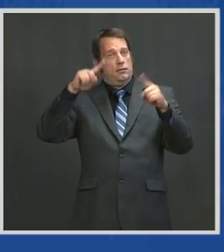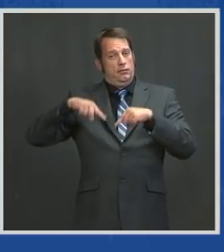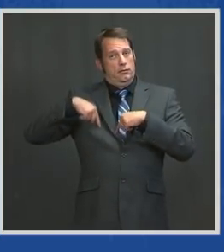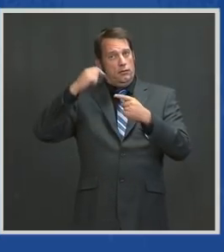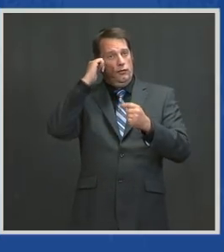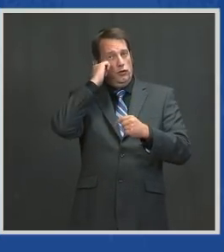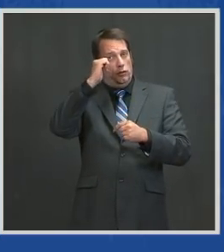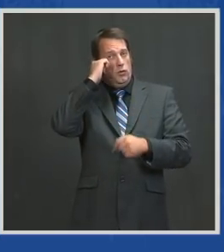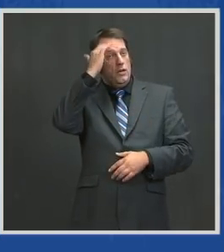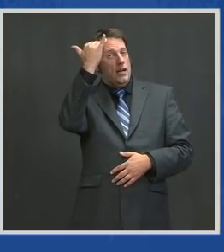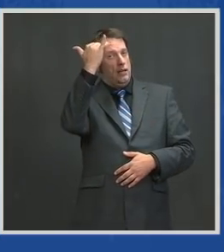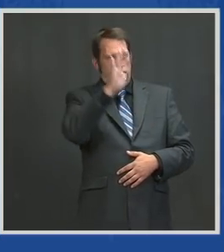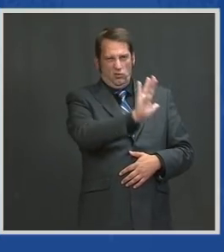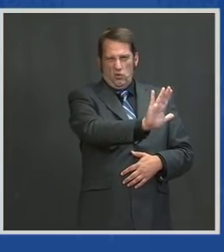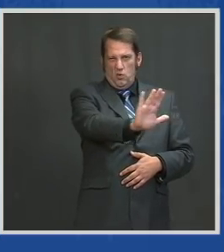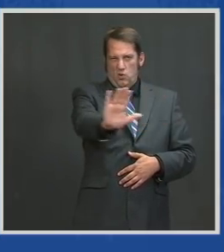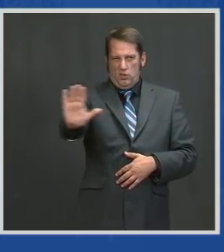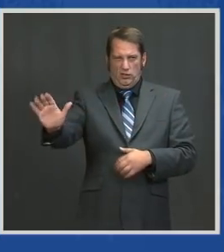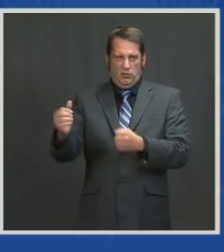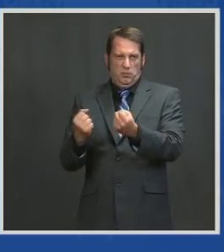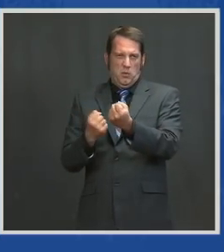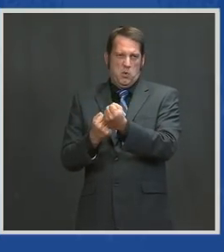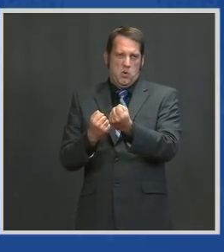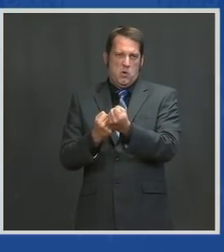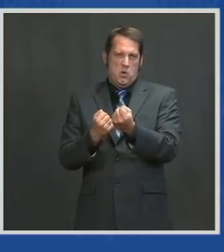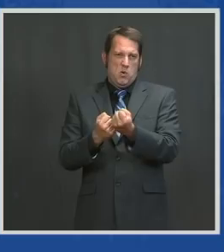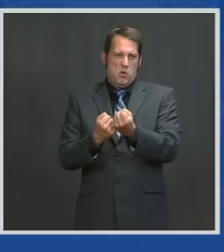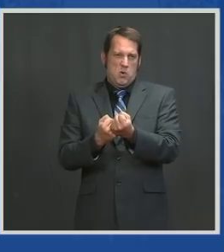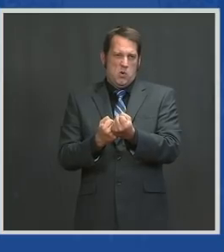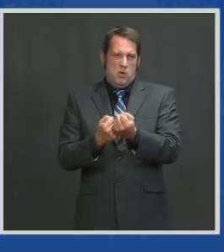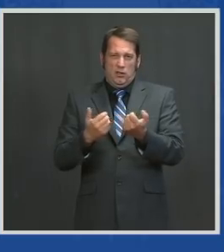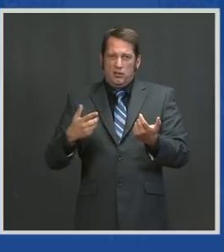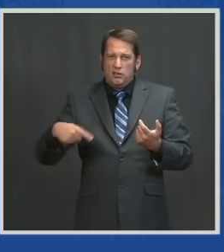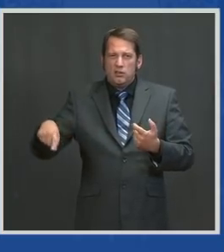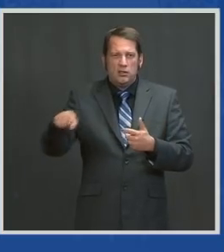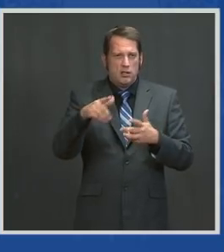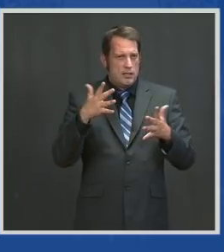and their rare ability to improvise, overcome and adapt.